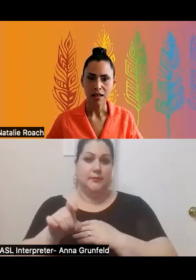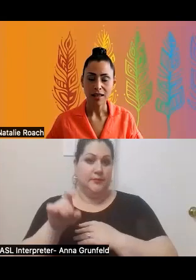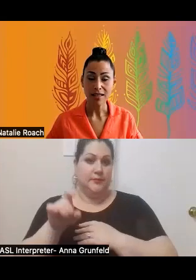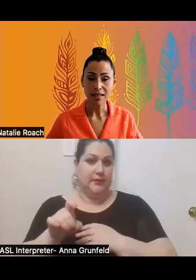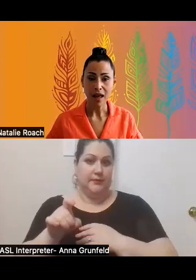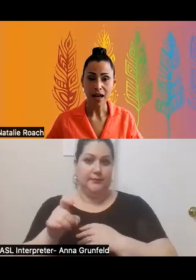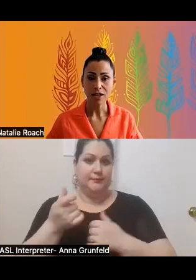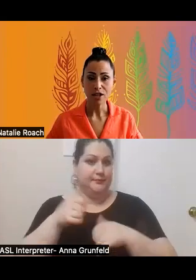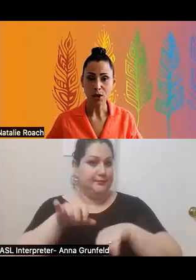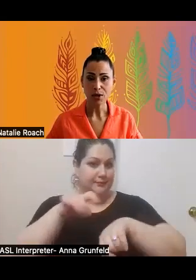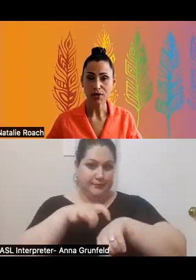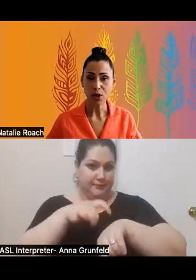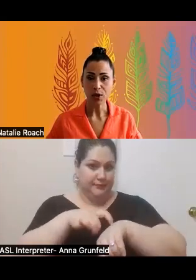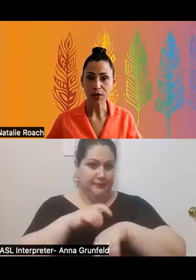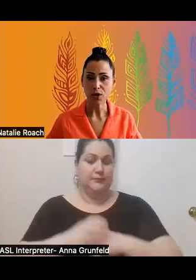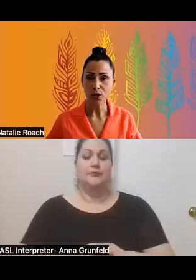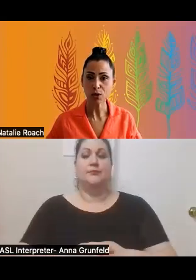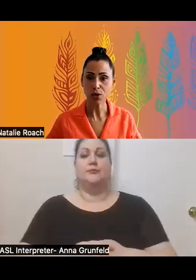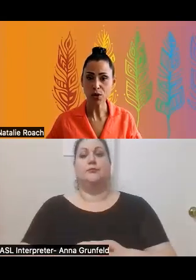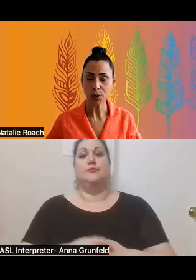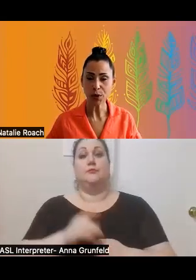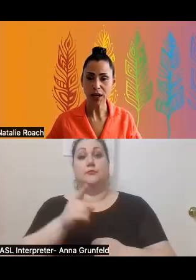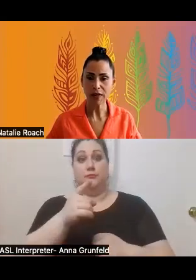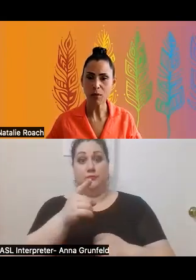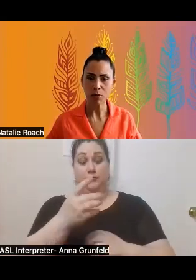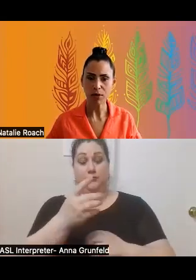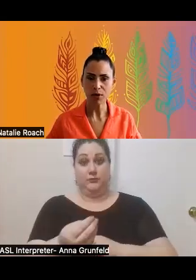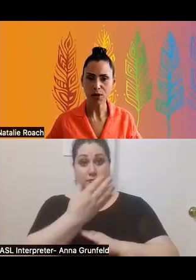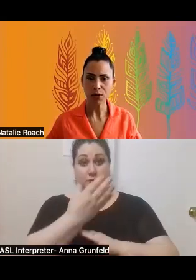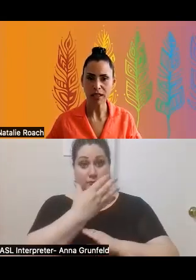This slide shows a visual of the zoom control at the bottom of your screen.